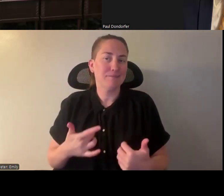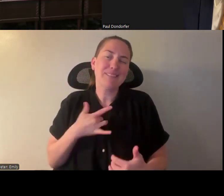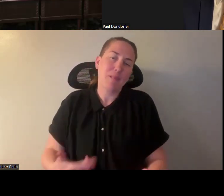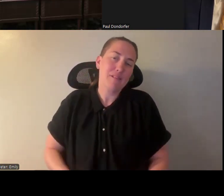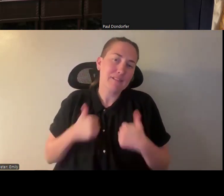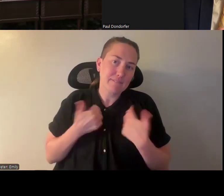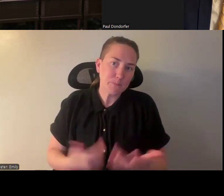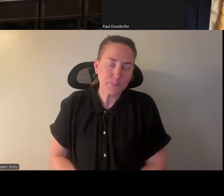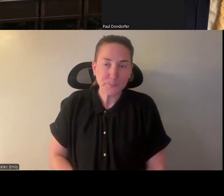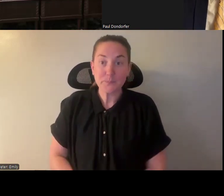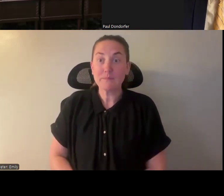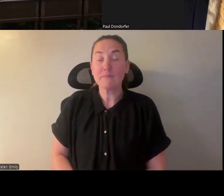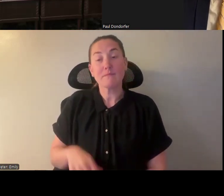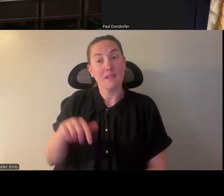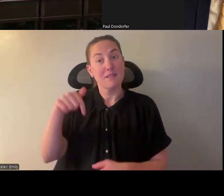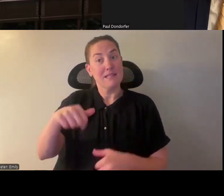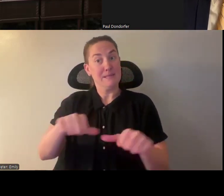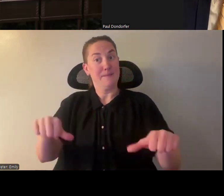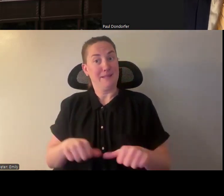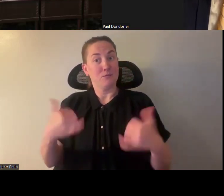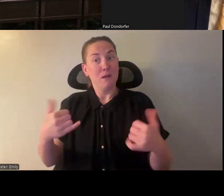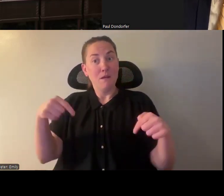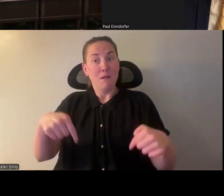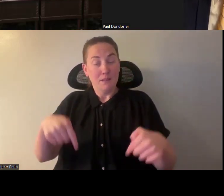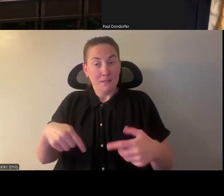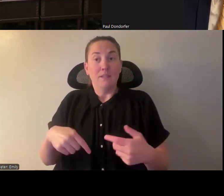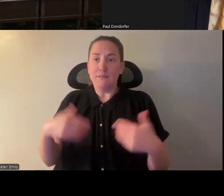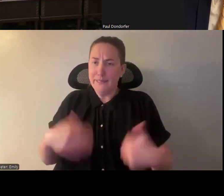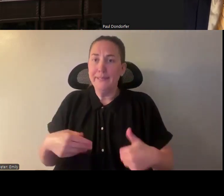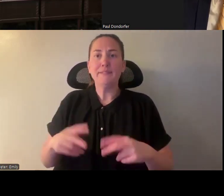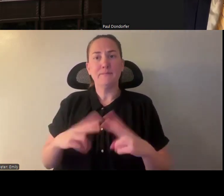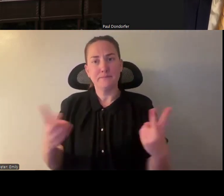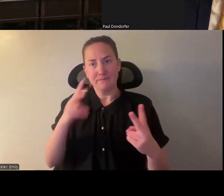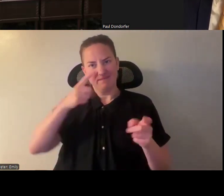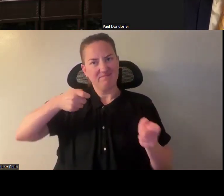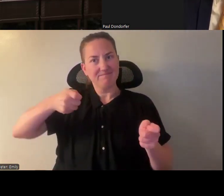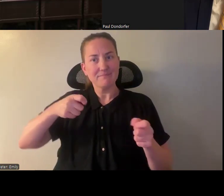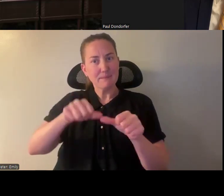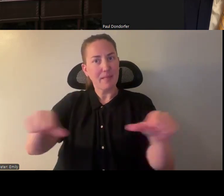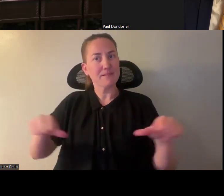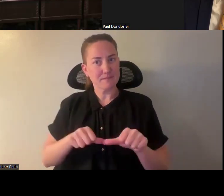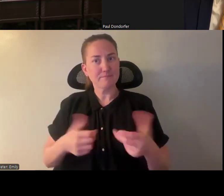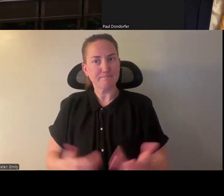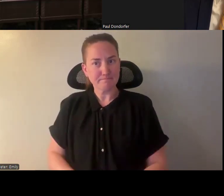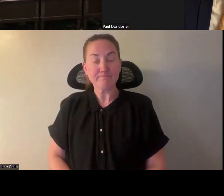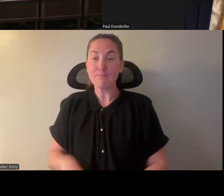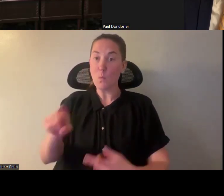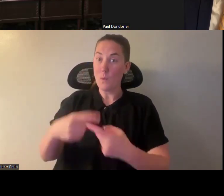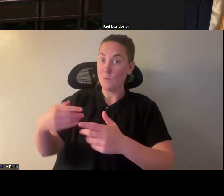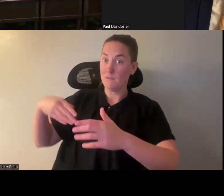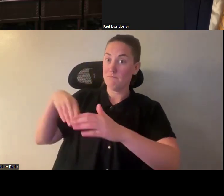This space that we're in now is a highly regulated space And when we enter it we recognize that we